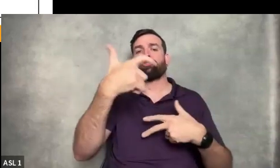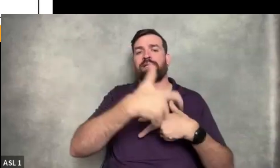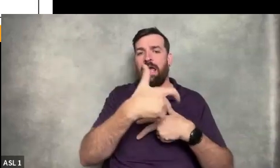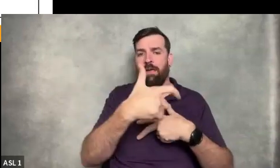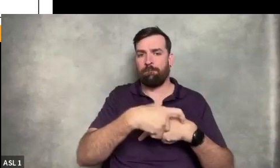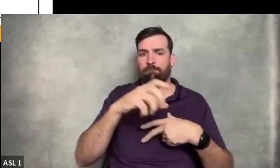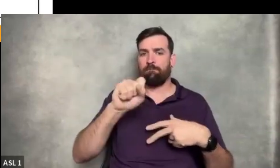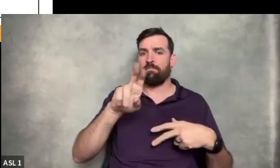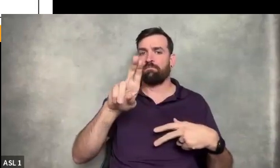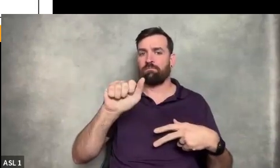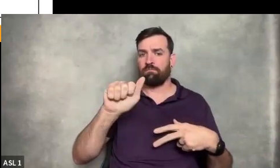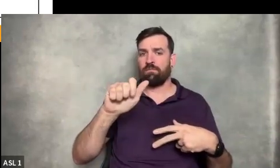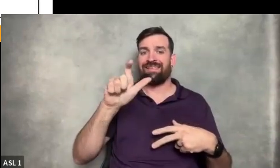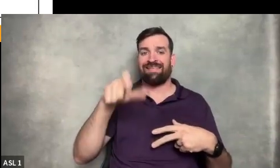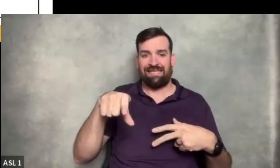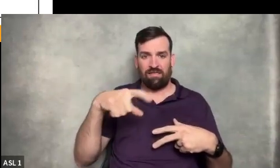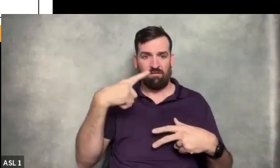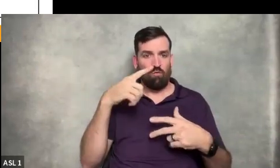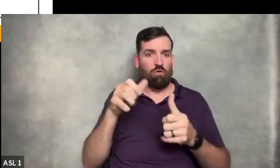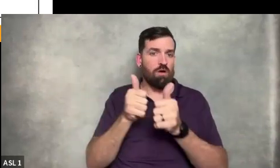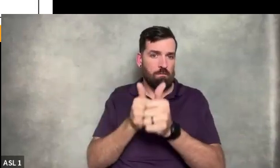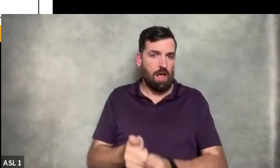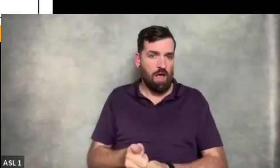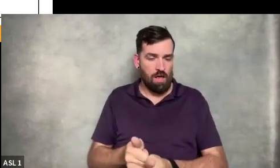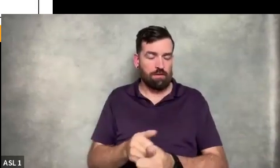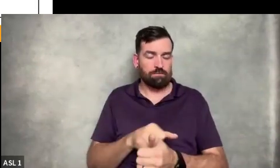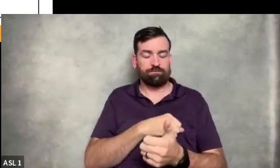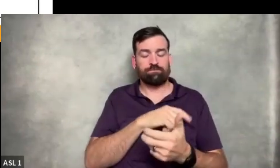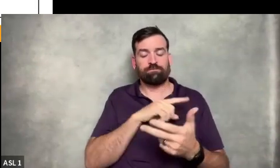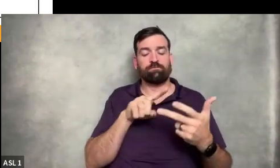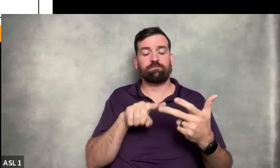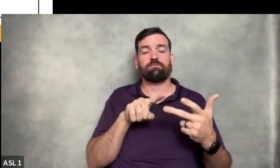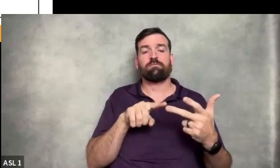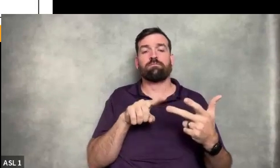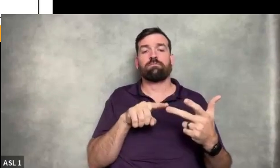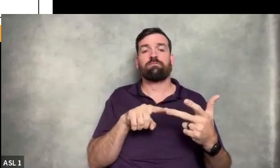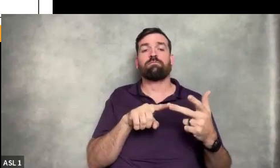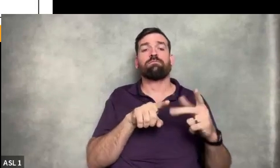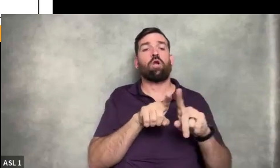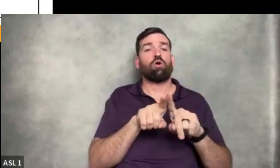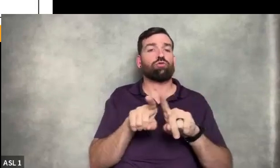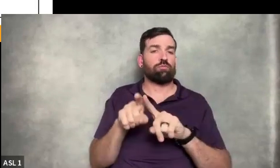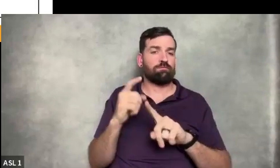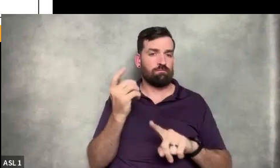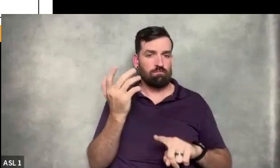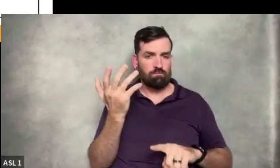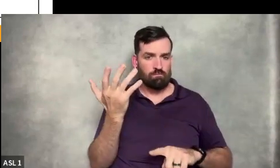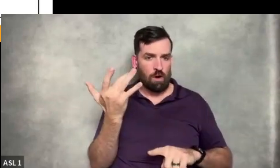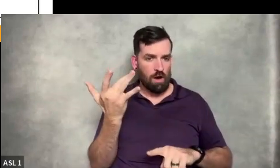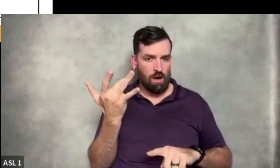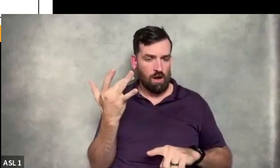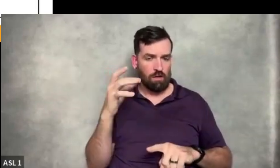need to comply with this applicable requirement, and also 3) why the state unit on aging needs this